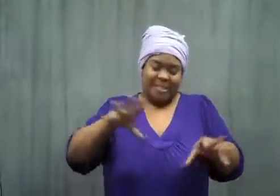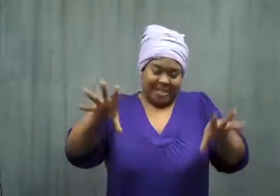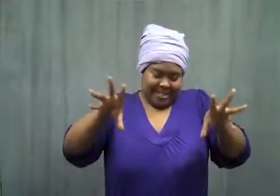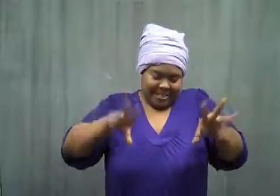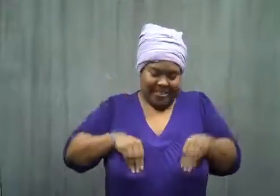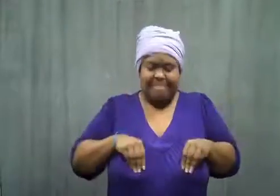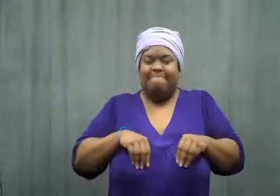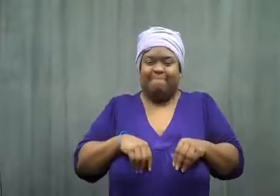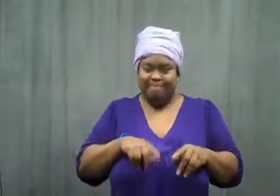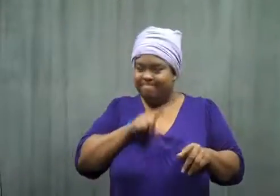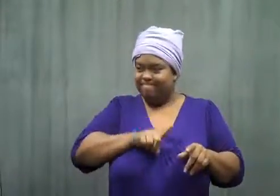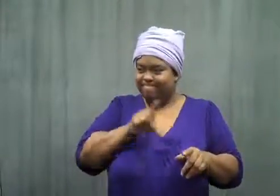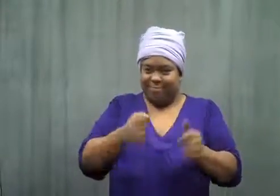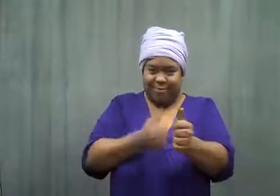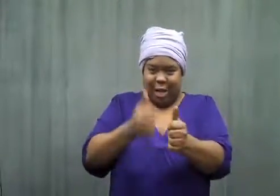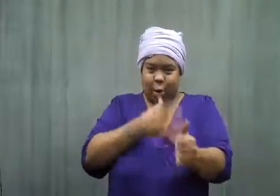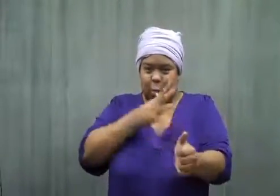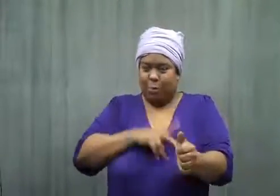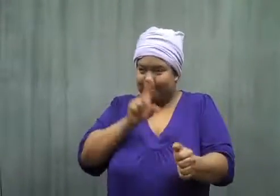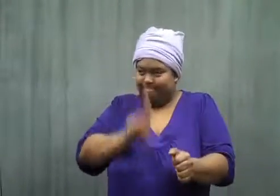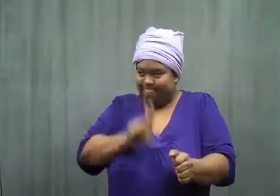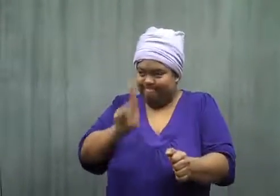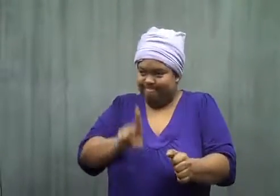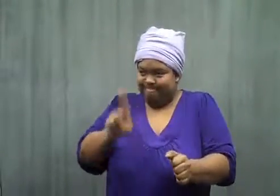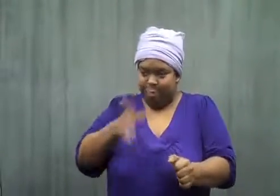So, I went ahead and followed the woman.